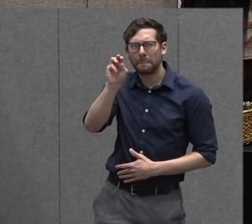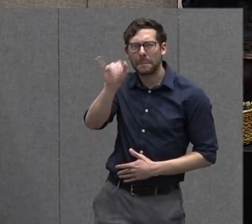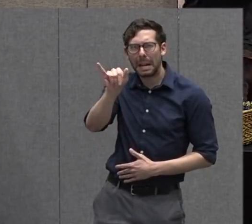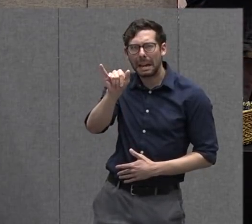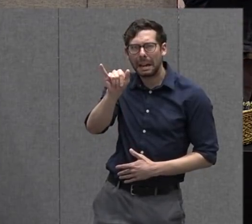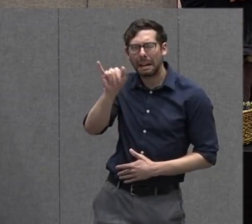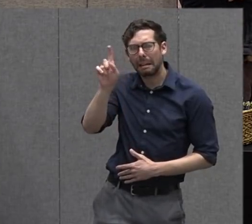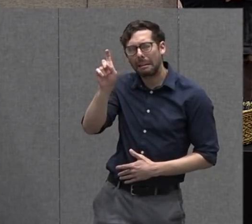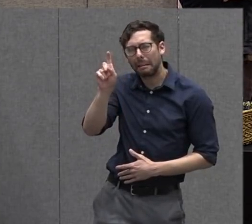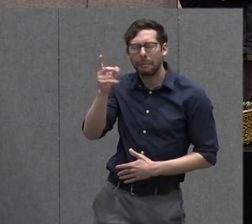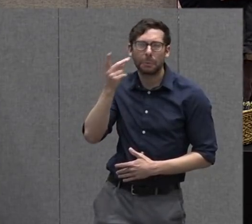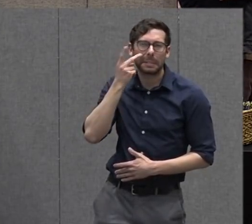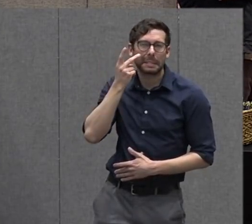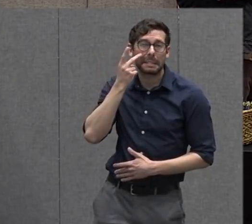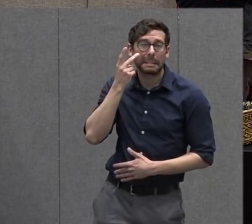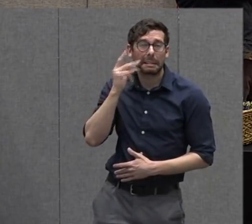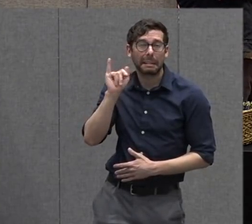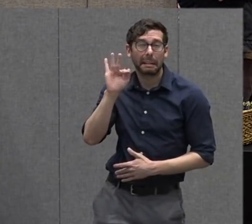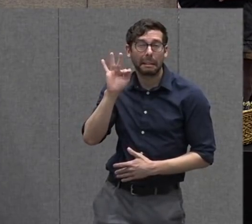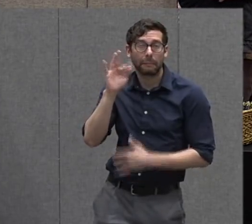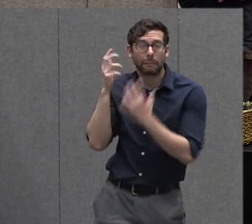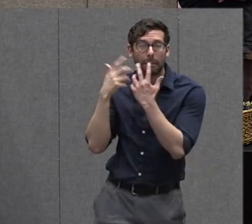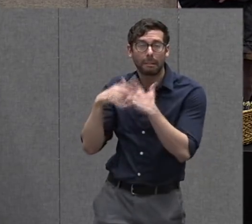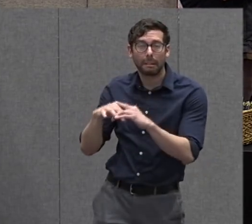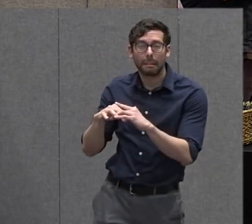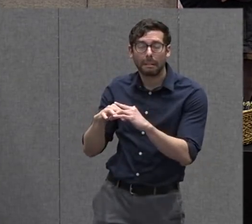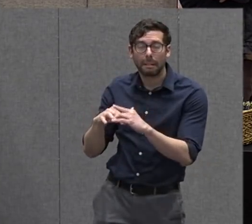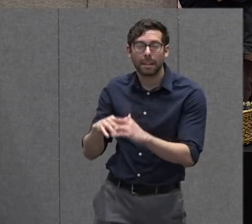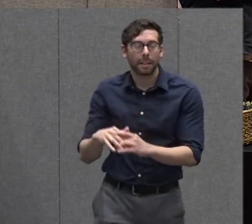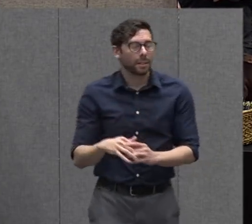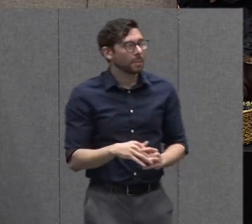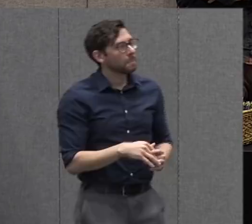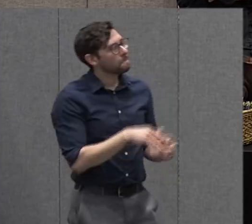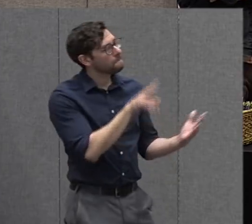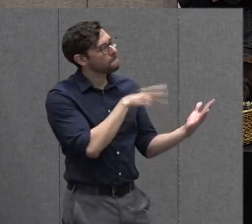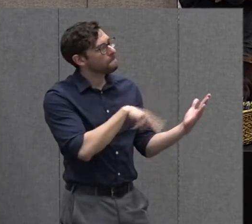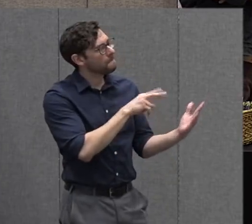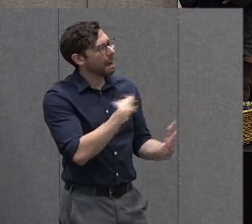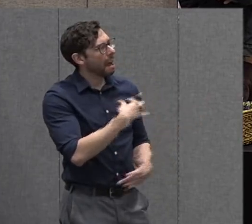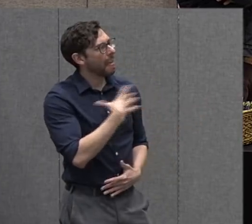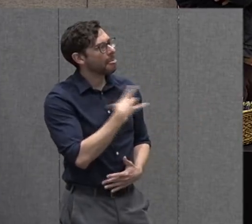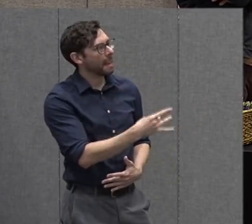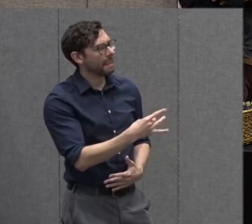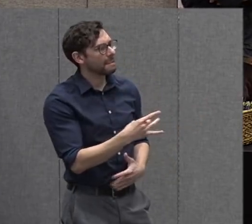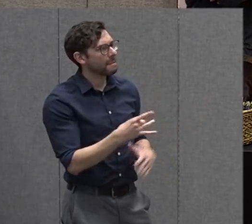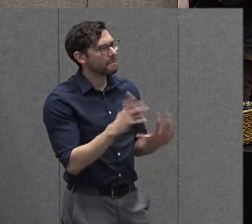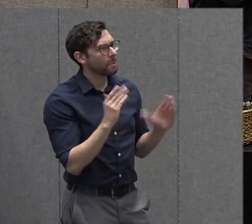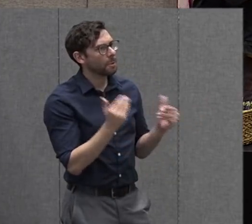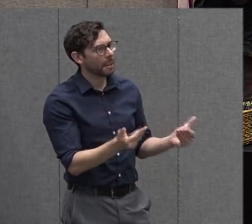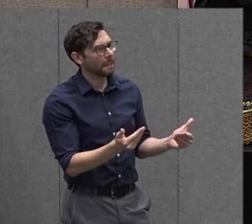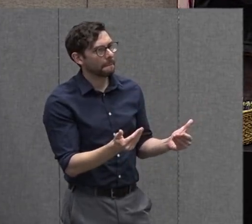[Mr. R] Yeah, yeah I like it. Let's do it you can go - [Miss Martindale] Okay, okay Coronavirus